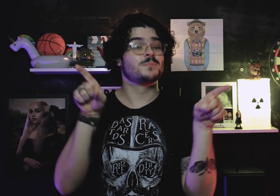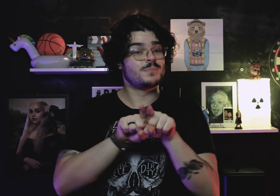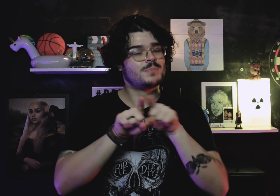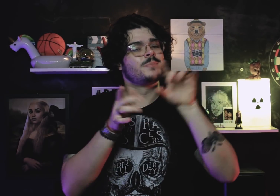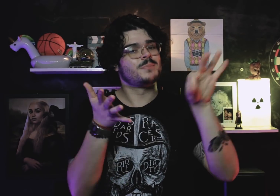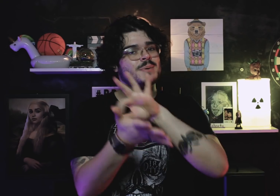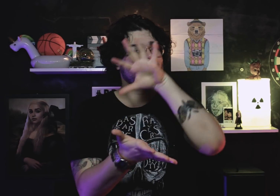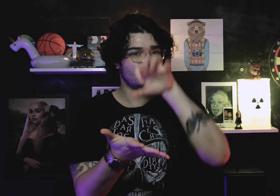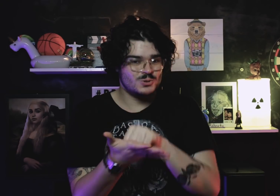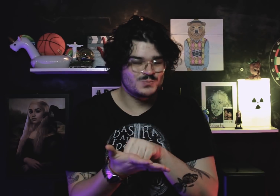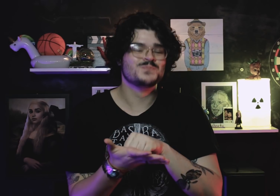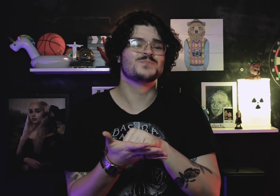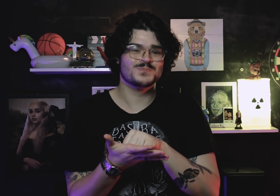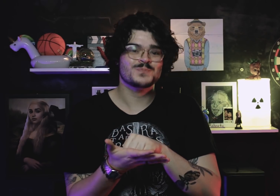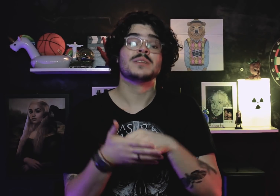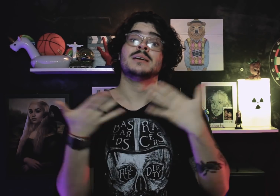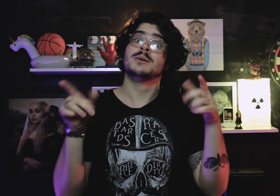and subscribe to the channel!